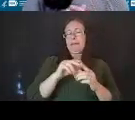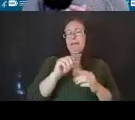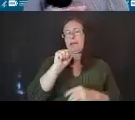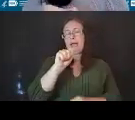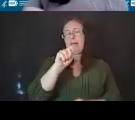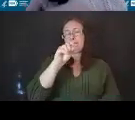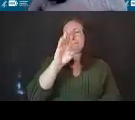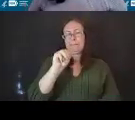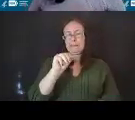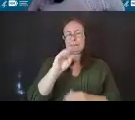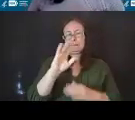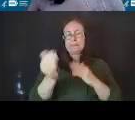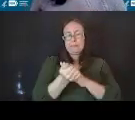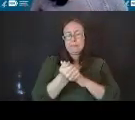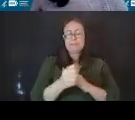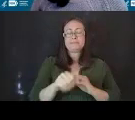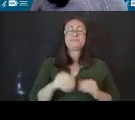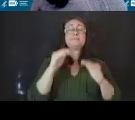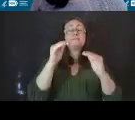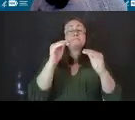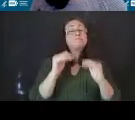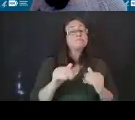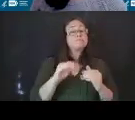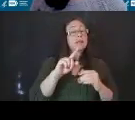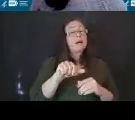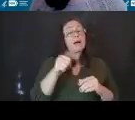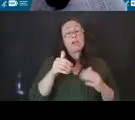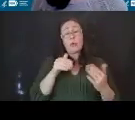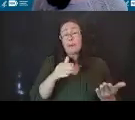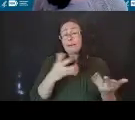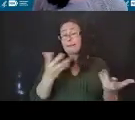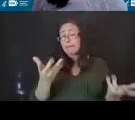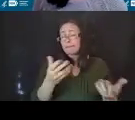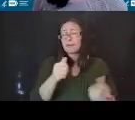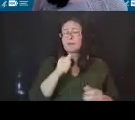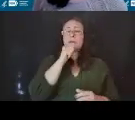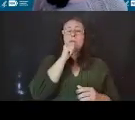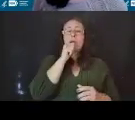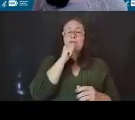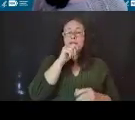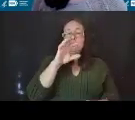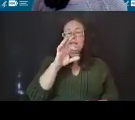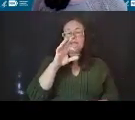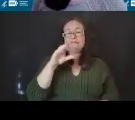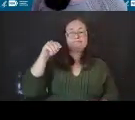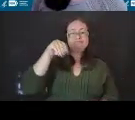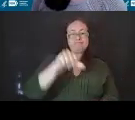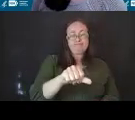that's offered through the NIH, and if you have questions about that, I really encourage you to contact your program officer.